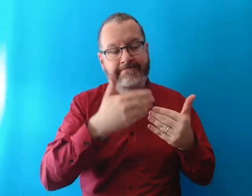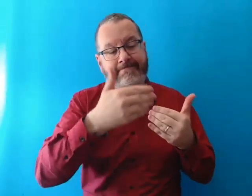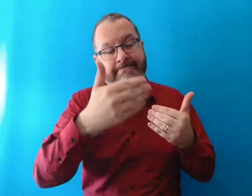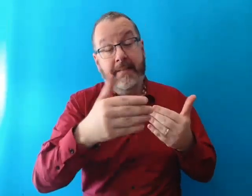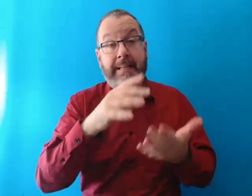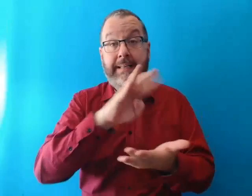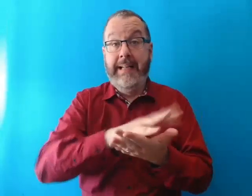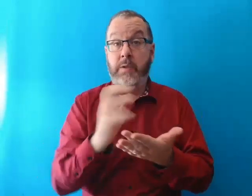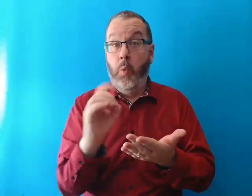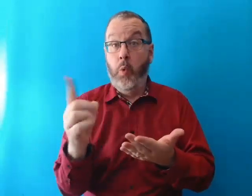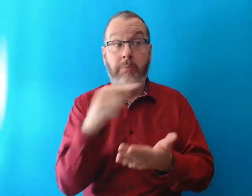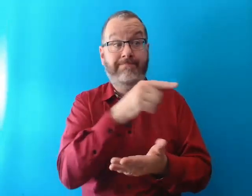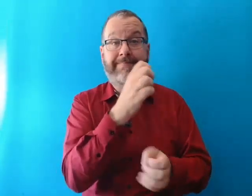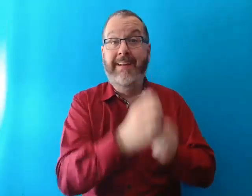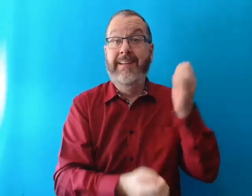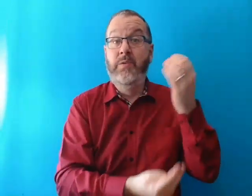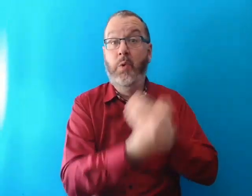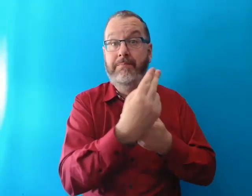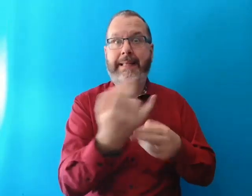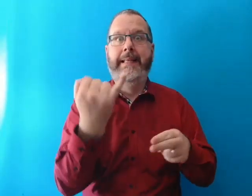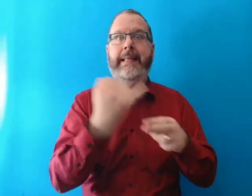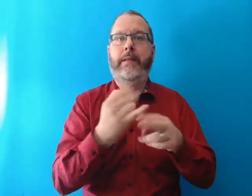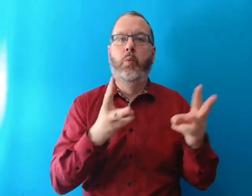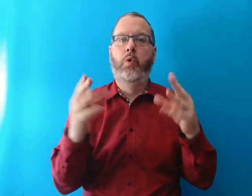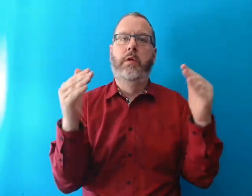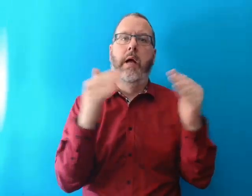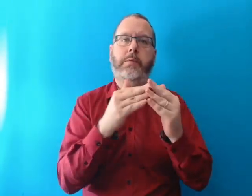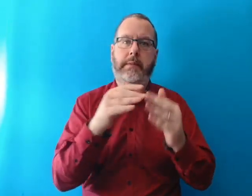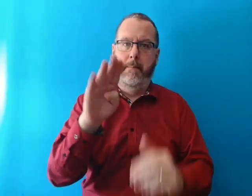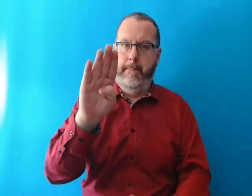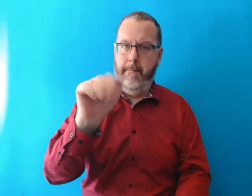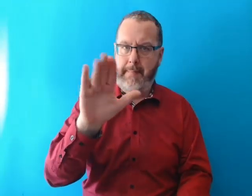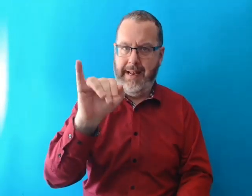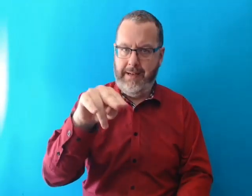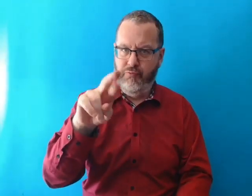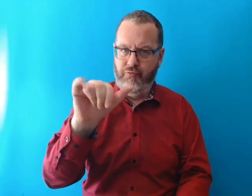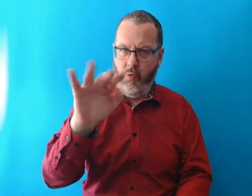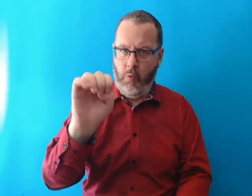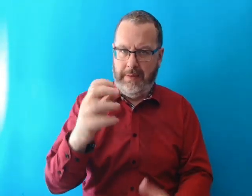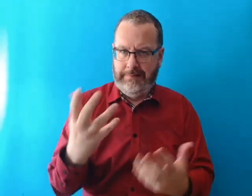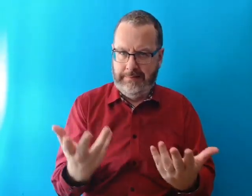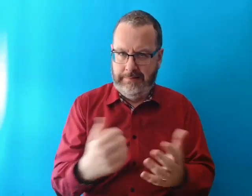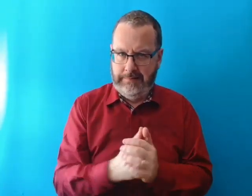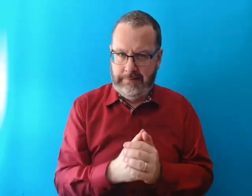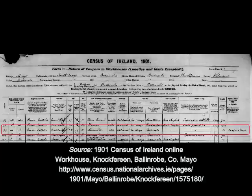In 1901 it appears Martin was in Ballinrobe workhouse.